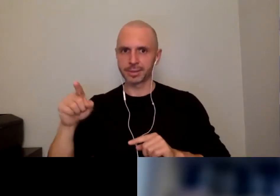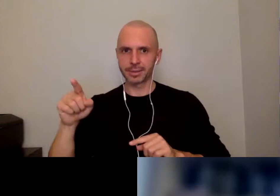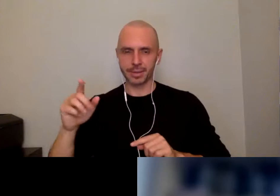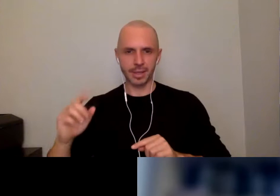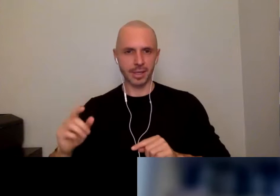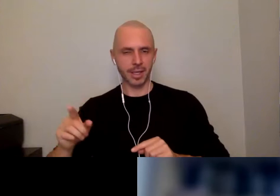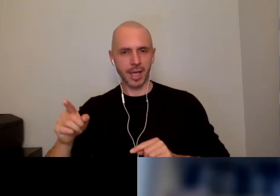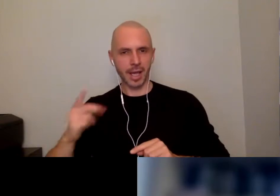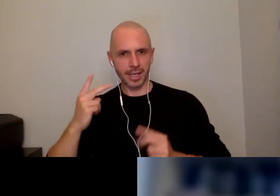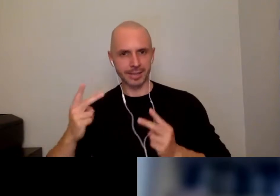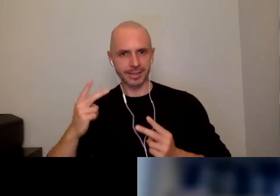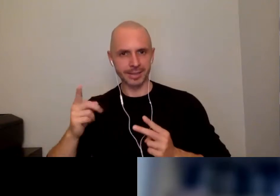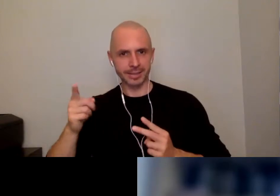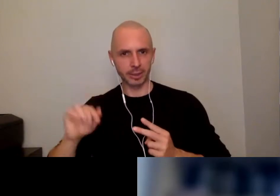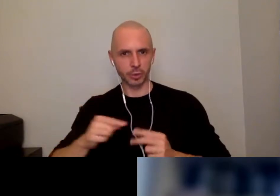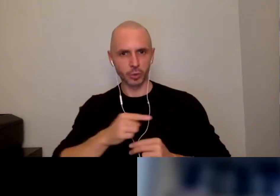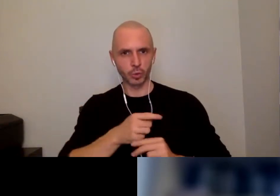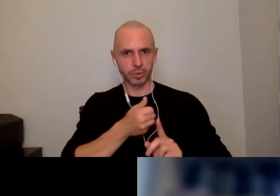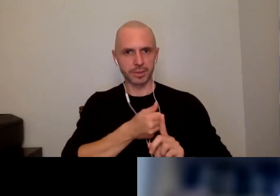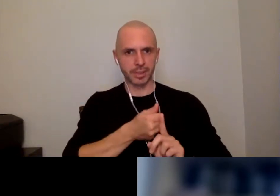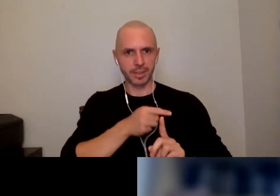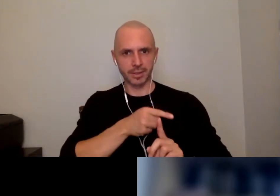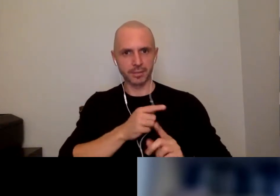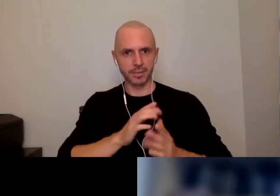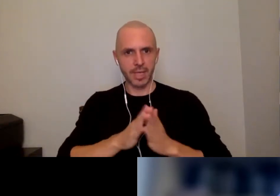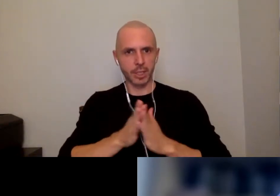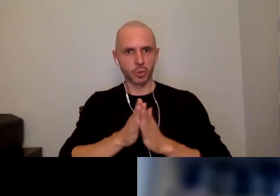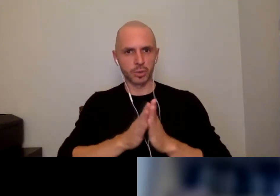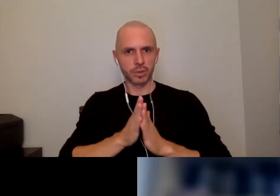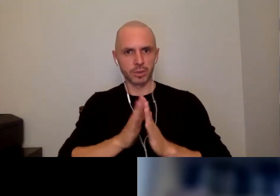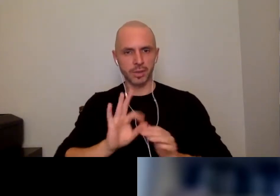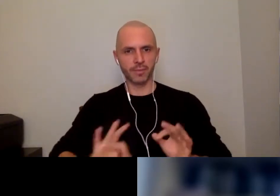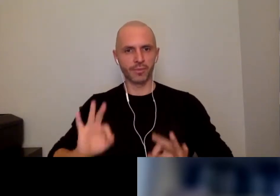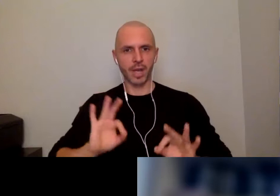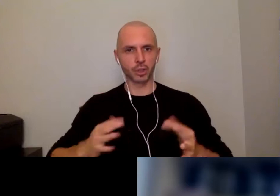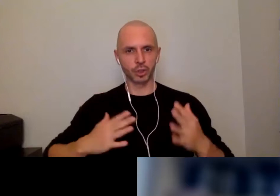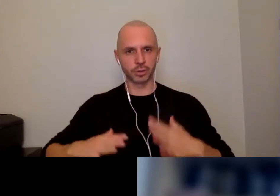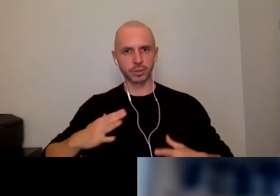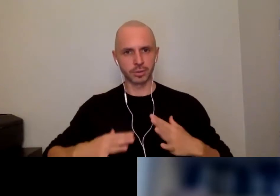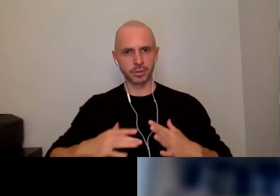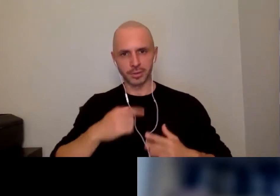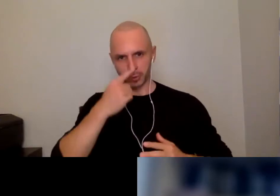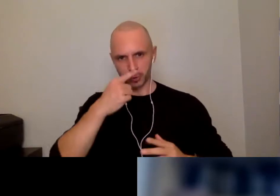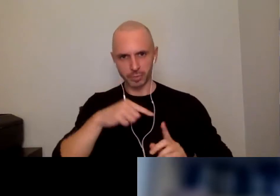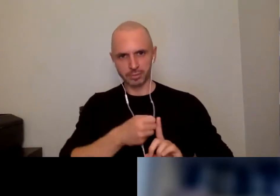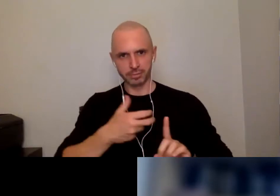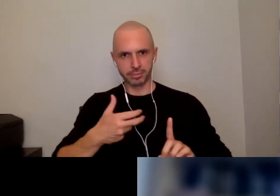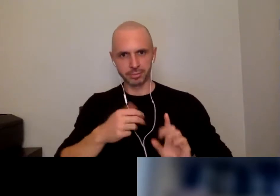little bit on this you do have a background connected to fashion? I don't know so much